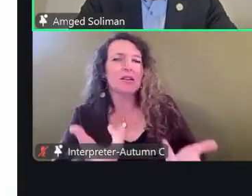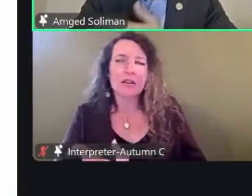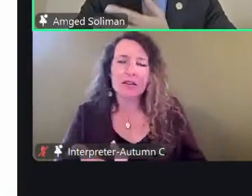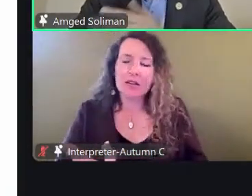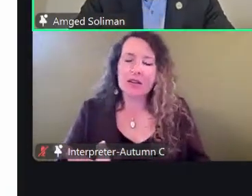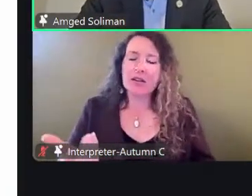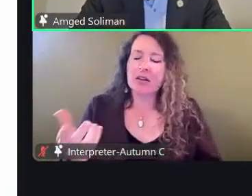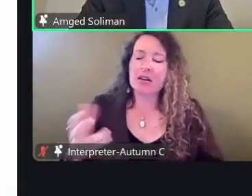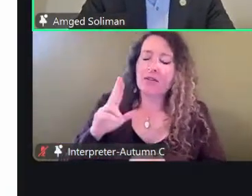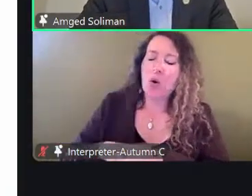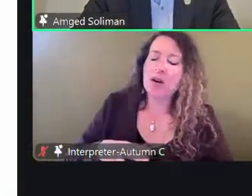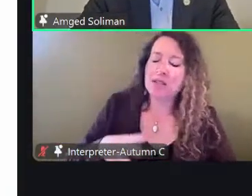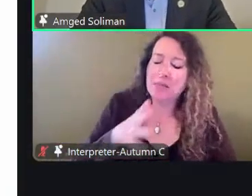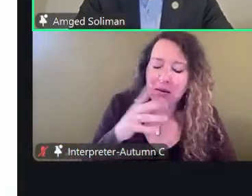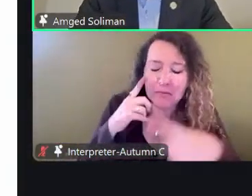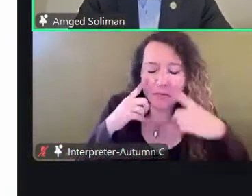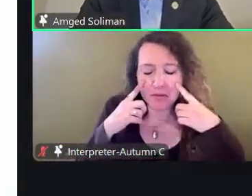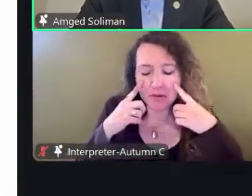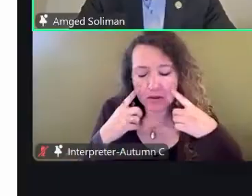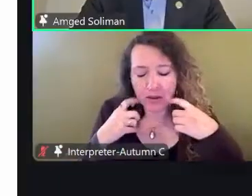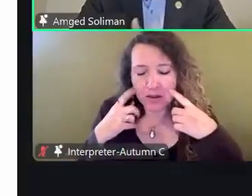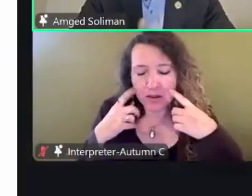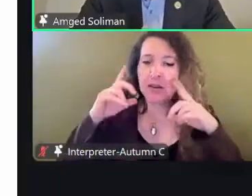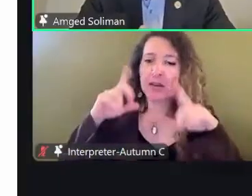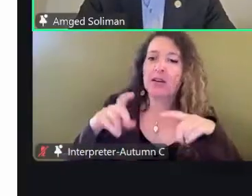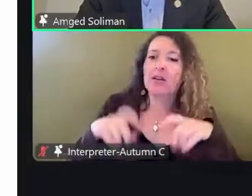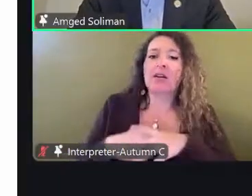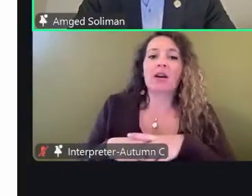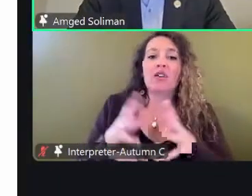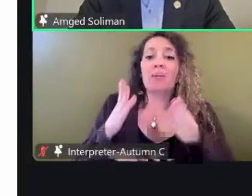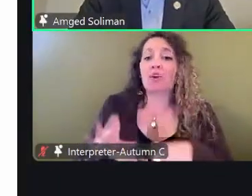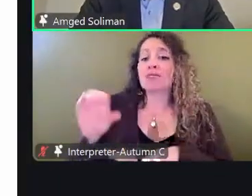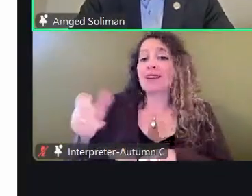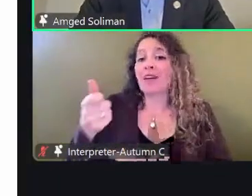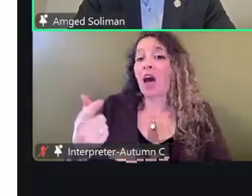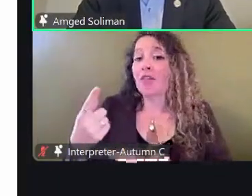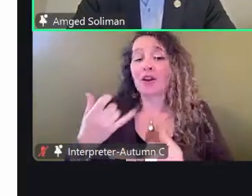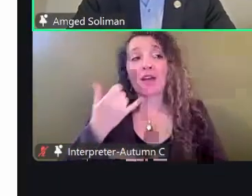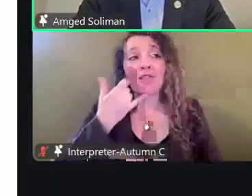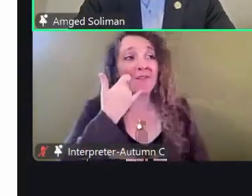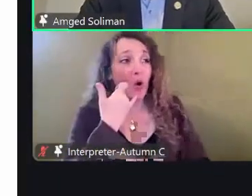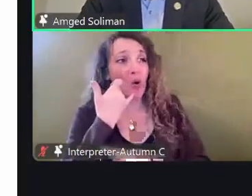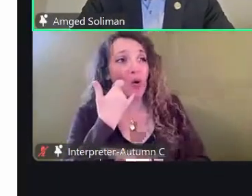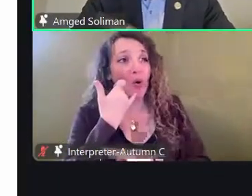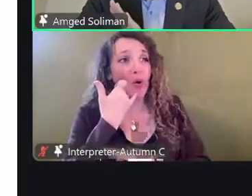mom was in tears. Uh, and the person on the other end of the phone line to their credit said, "Okay,